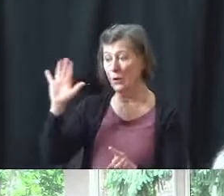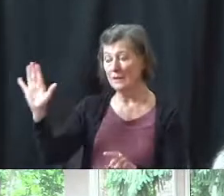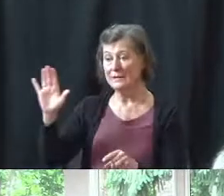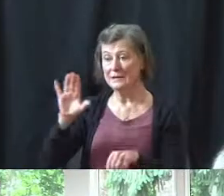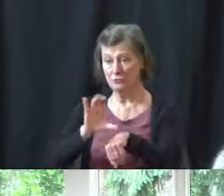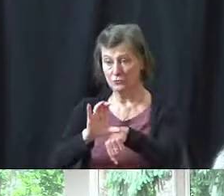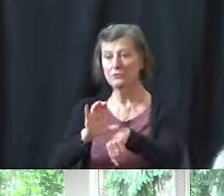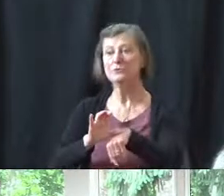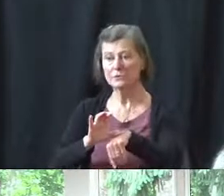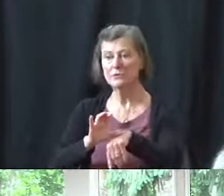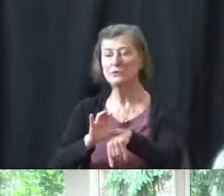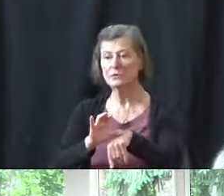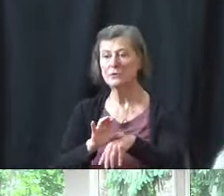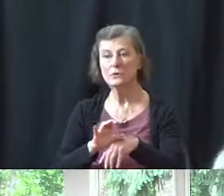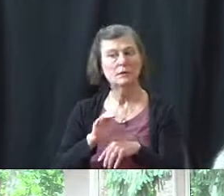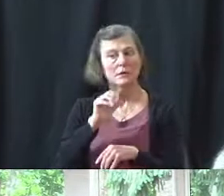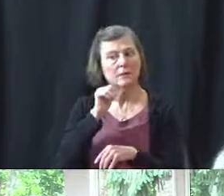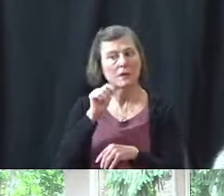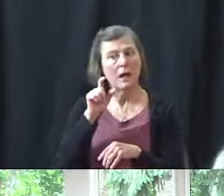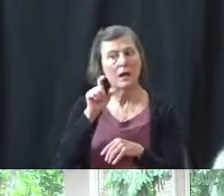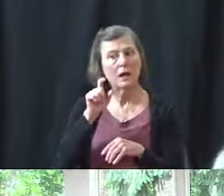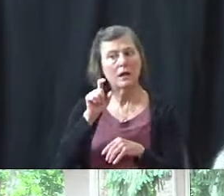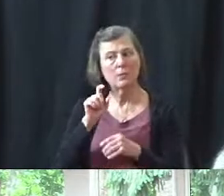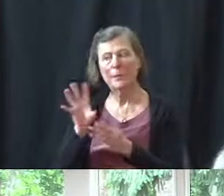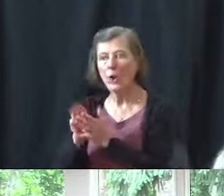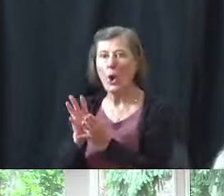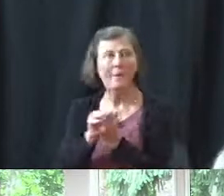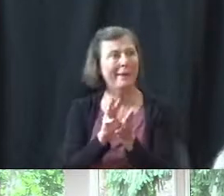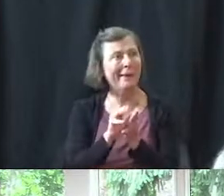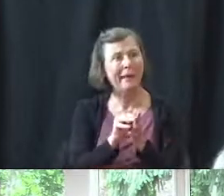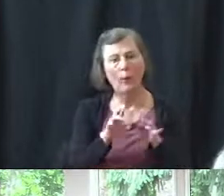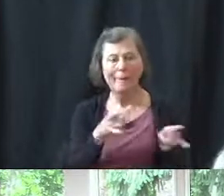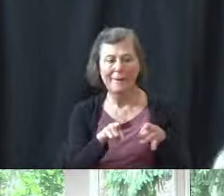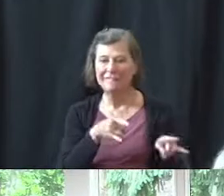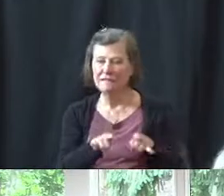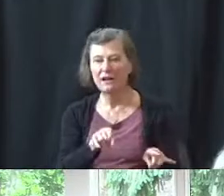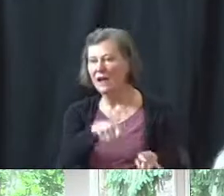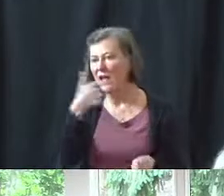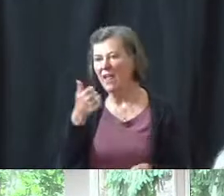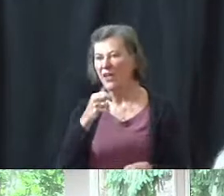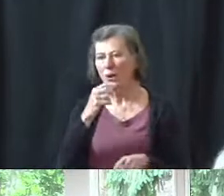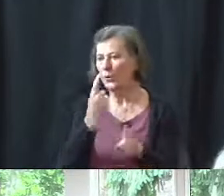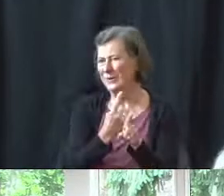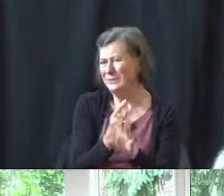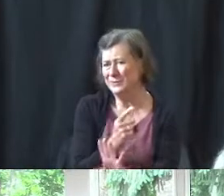supposed to, it was not supposed to mimic or mock any other ritual. It wouldn't want to do that.